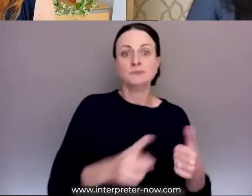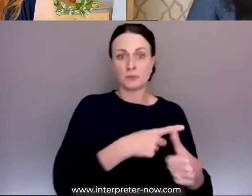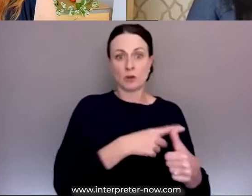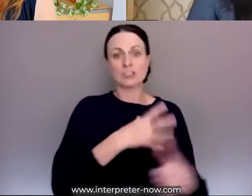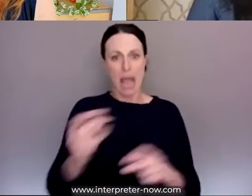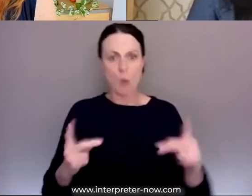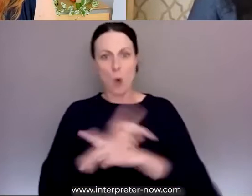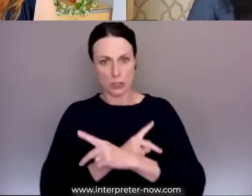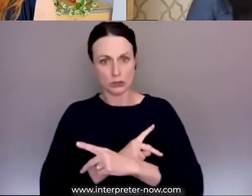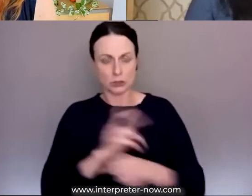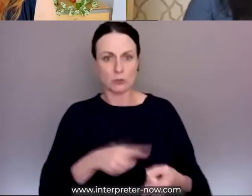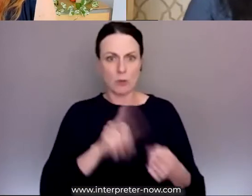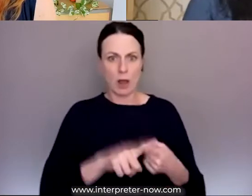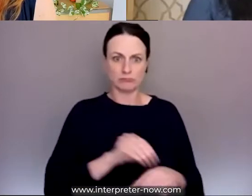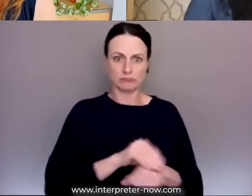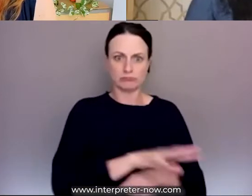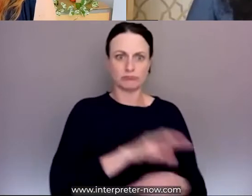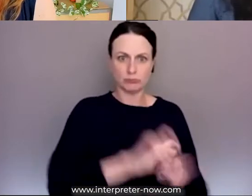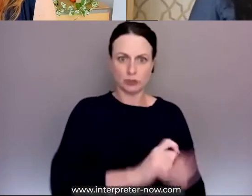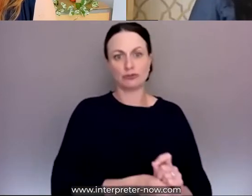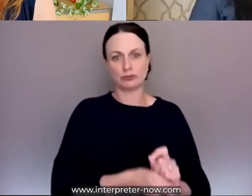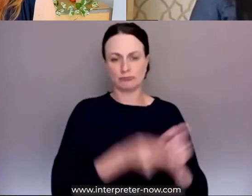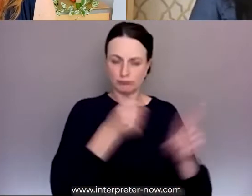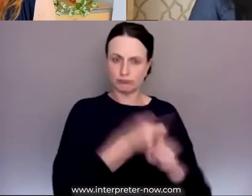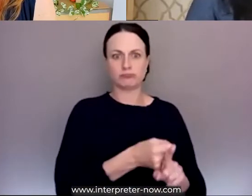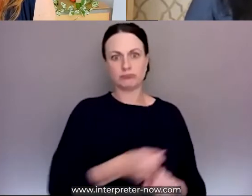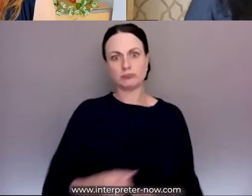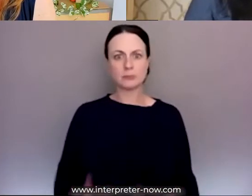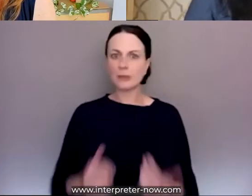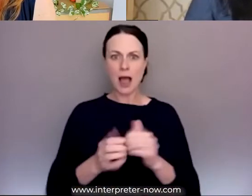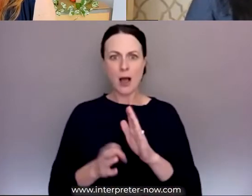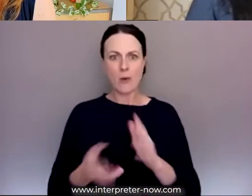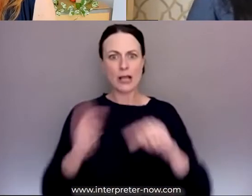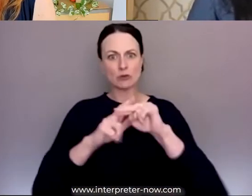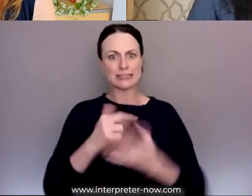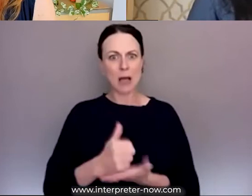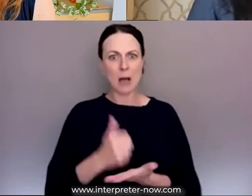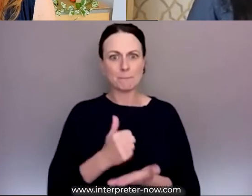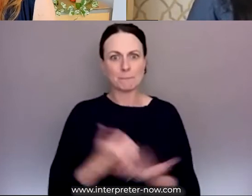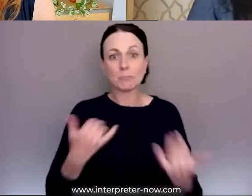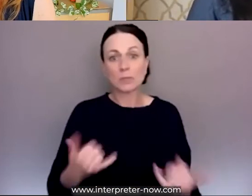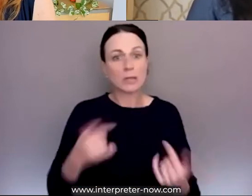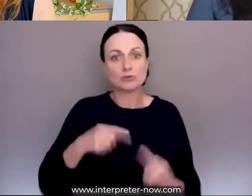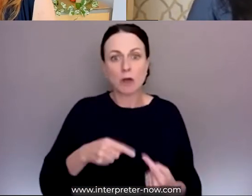when this changes. How are you going to increase help? Right now, we're struggling with childcare.